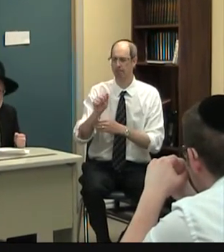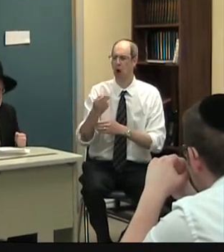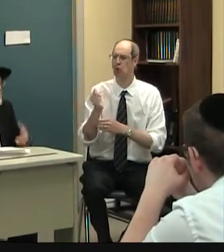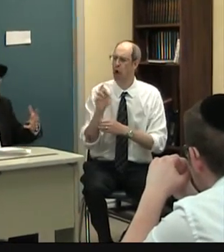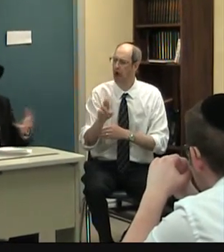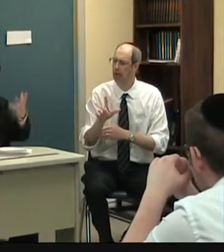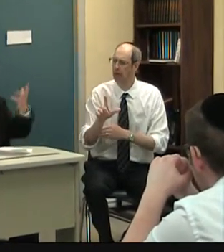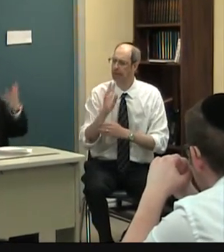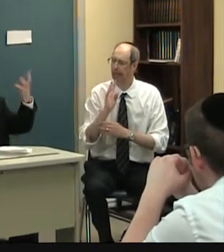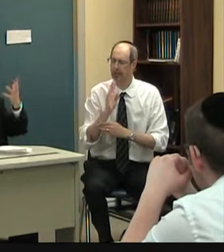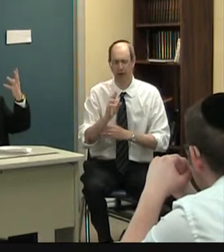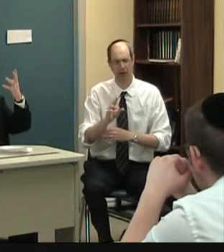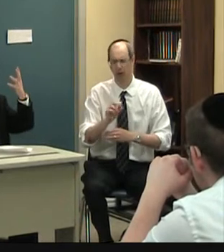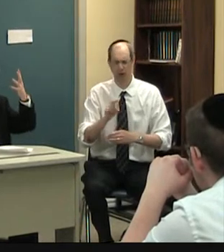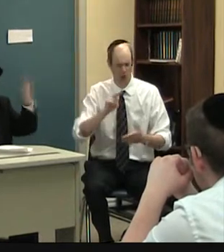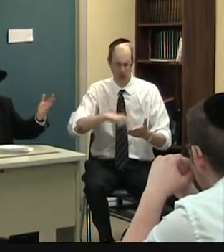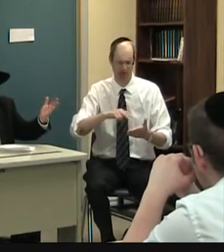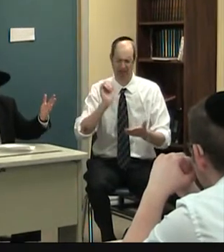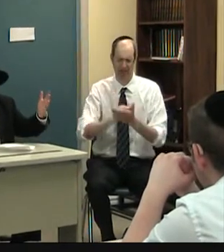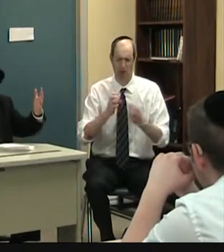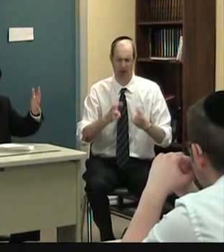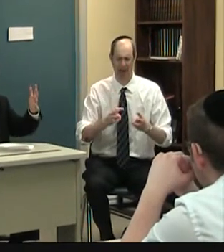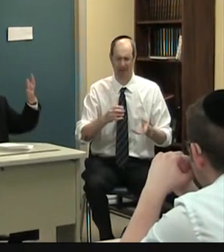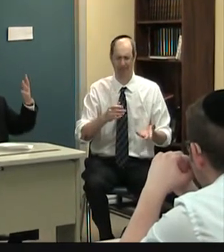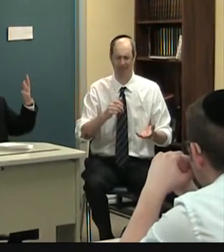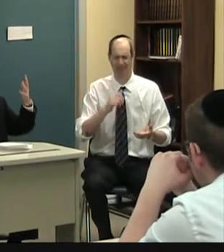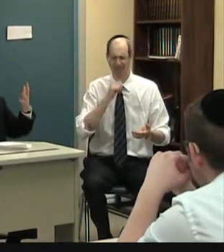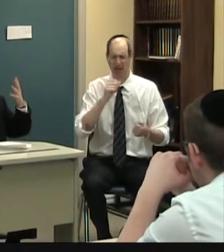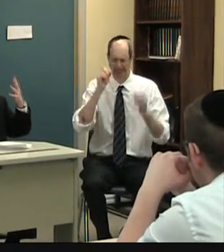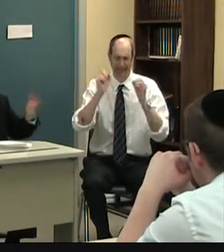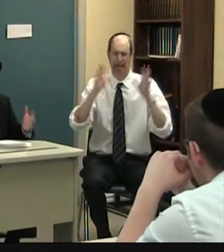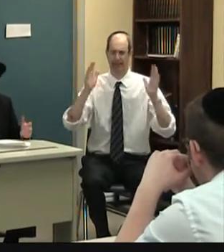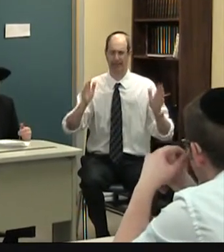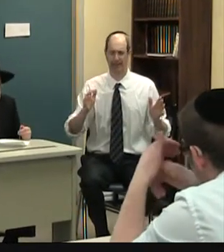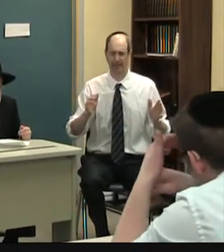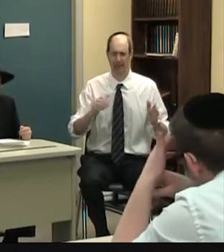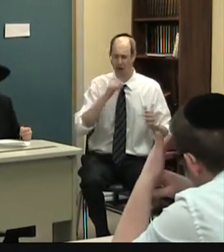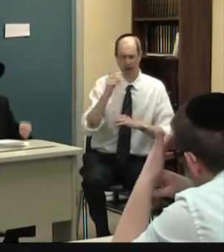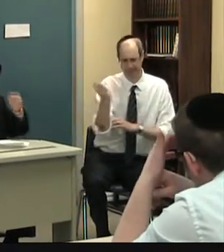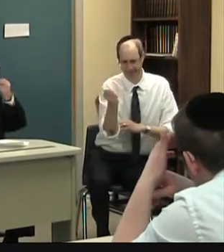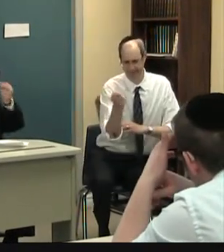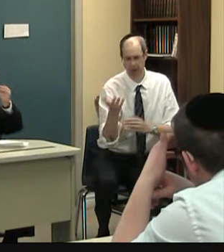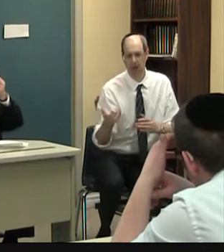Cus it doesn't tell you would have kanessa necks like that and it doesn't even tell you that it happened doesn't threat the morale says